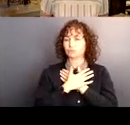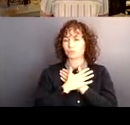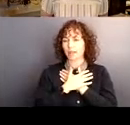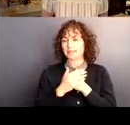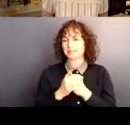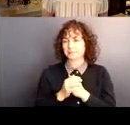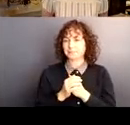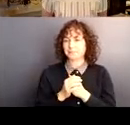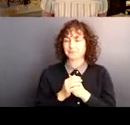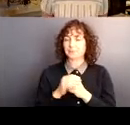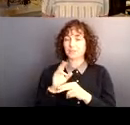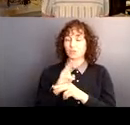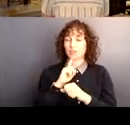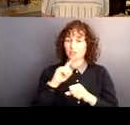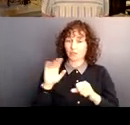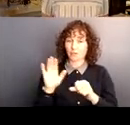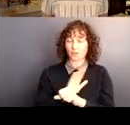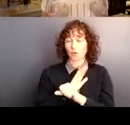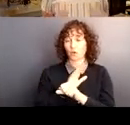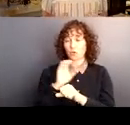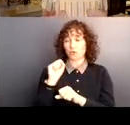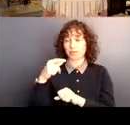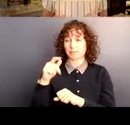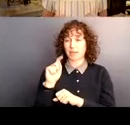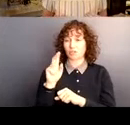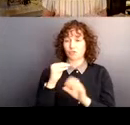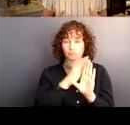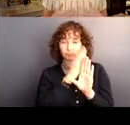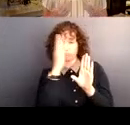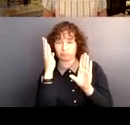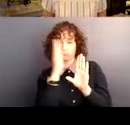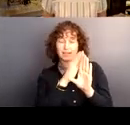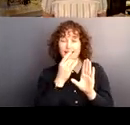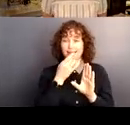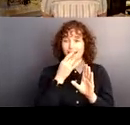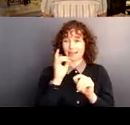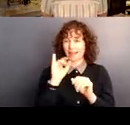Use of full spectrum light which our eyes perceive as midday Sunlight